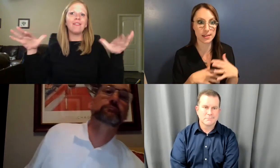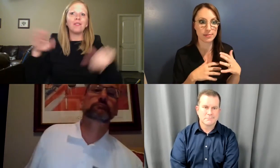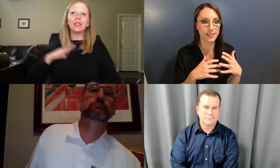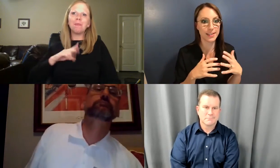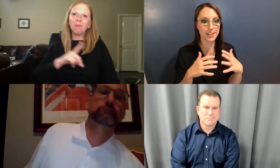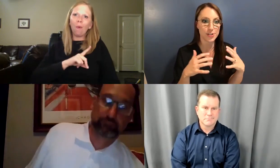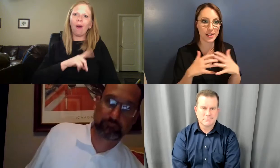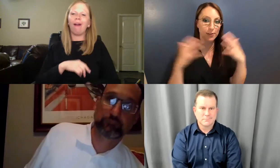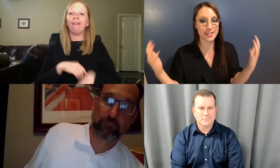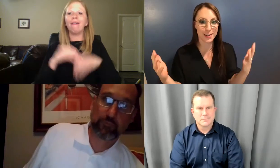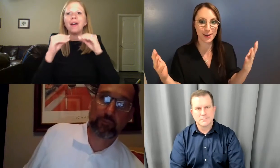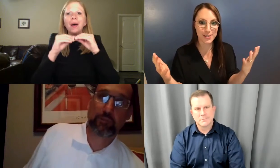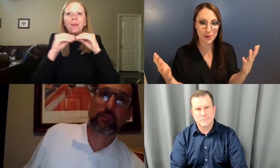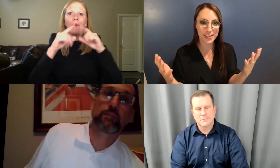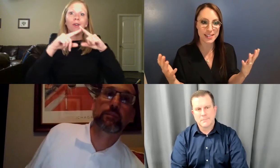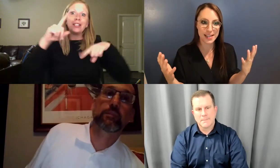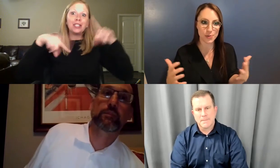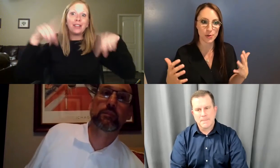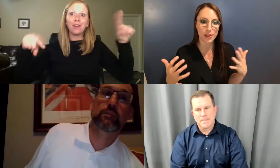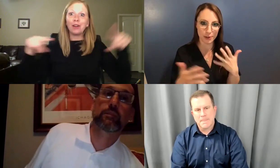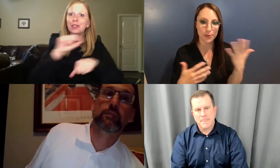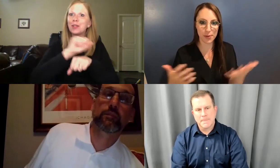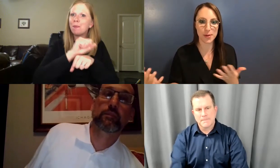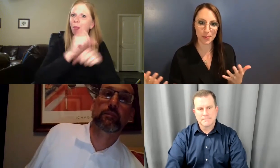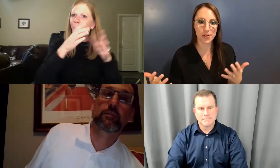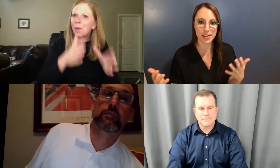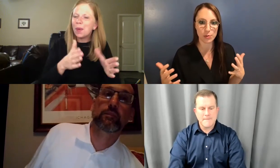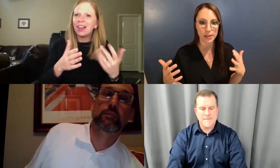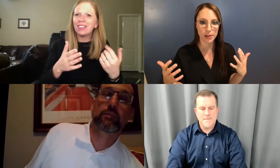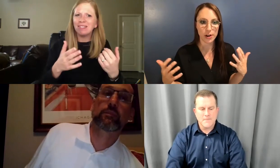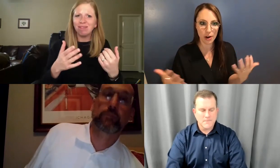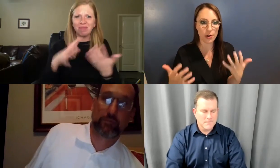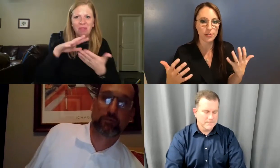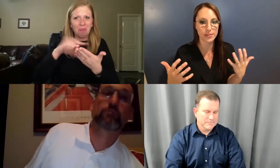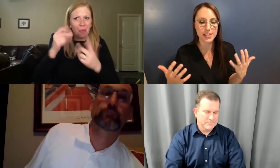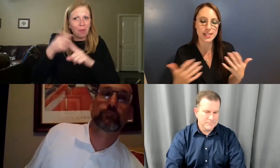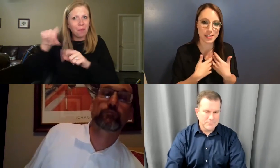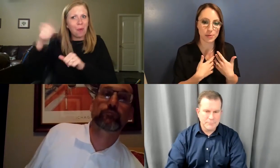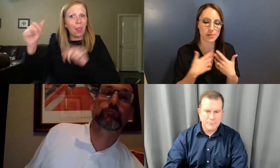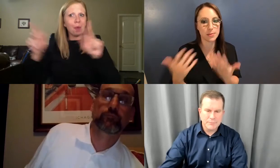and just diversity across the board, 'cause that's when we learned from other people and then we learn, oh, that's accessible to me,